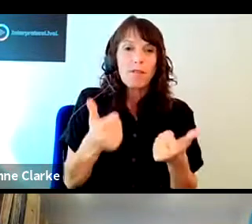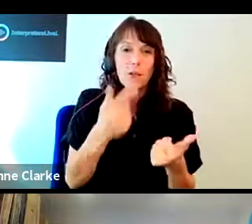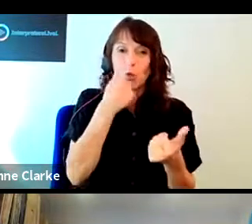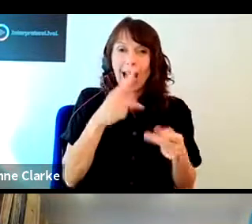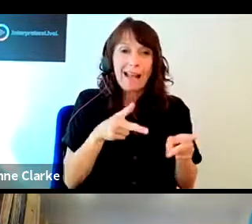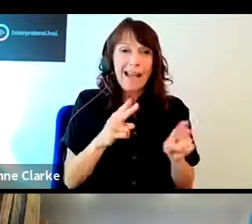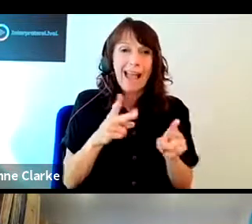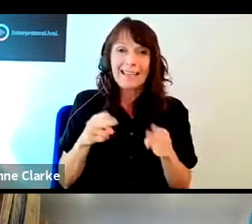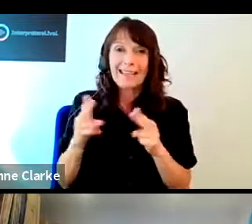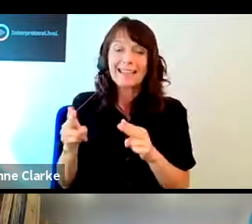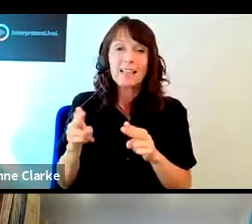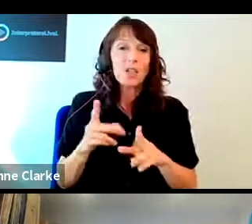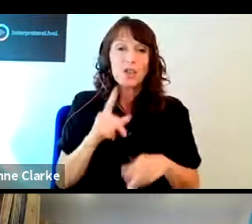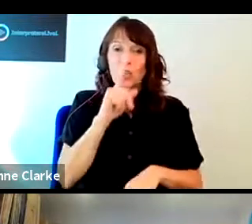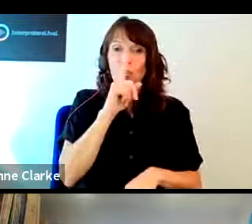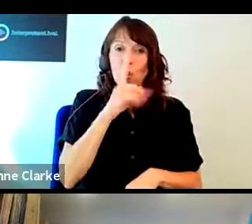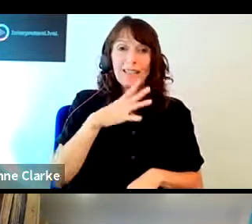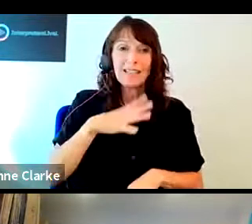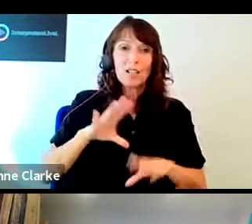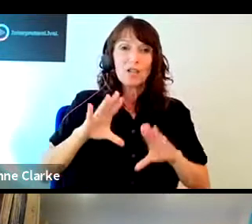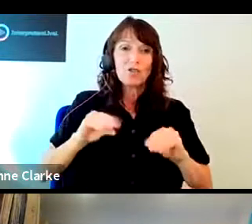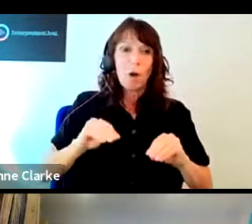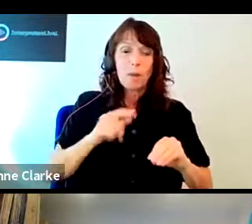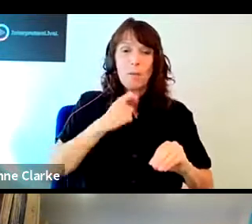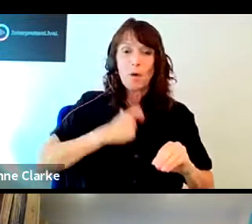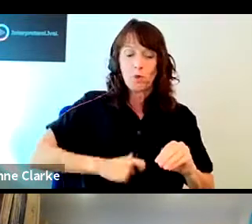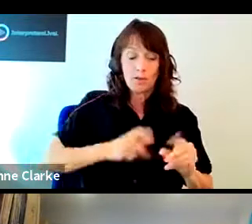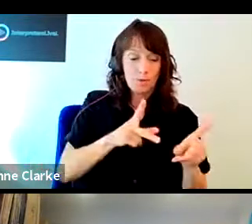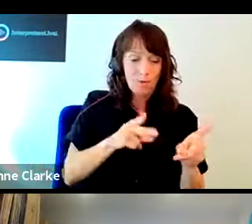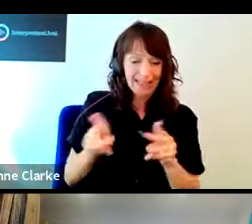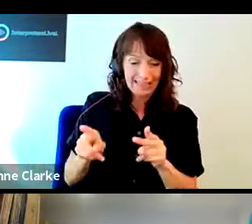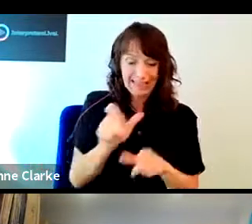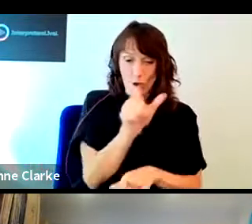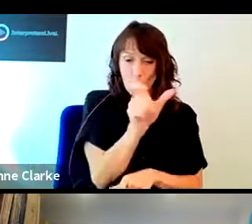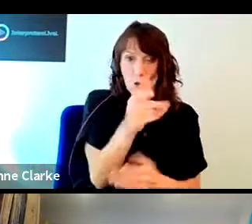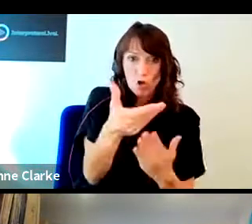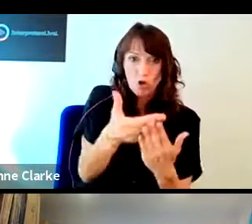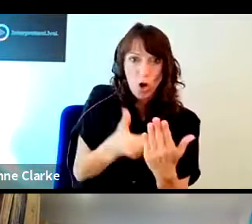nothing to stop a person from editing a word document or a PDF. So the idea that we have